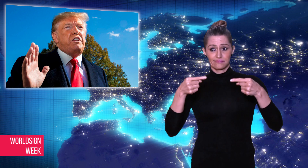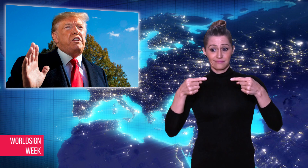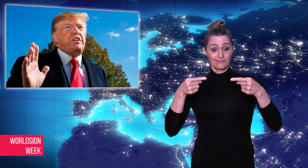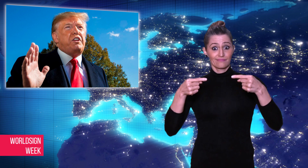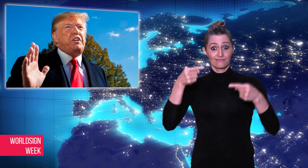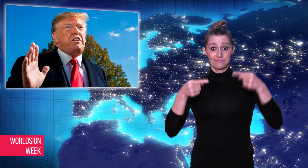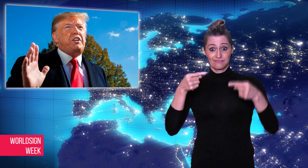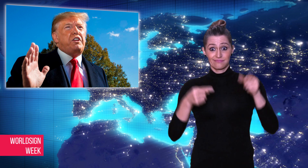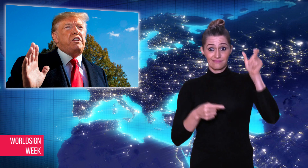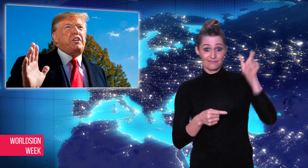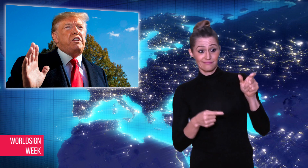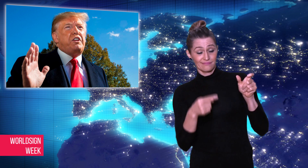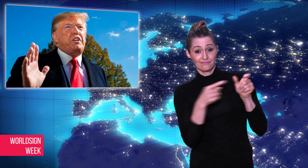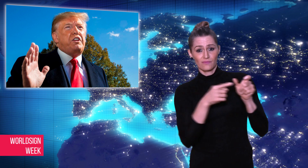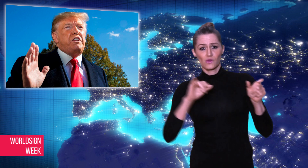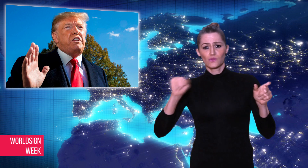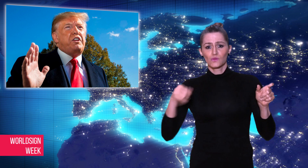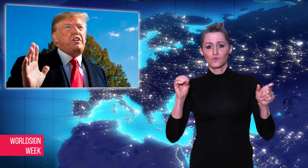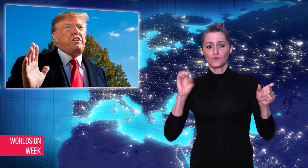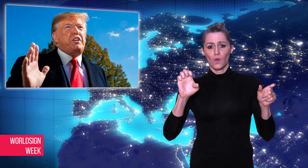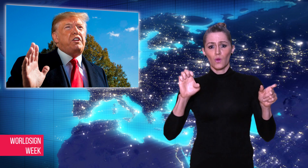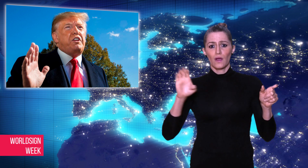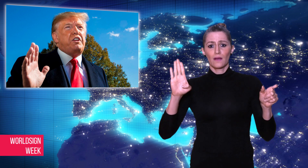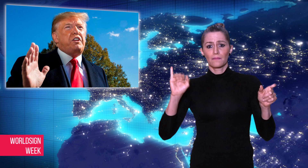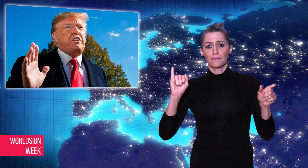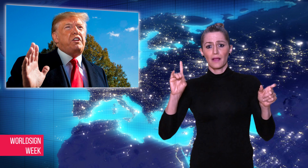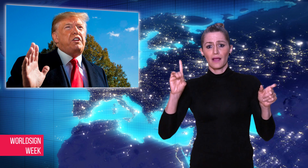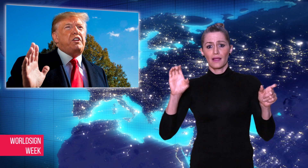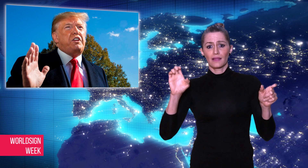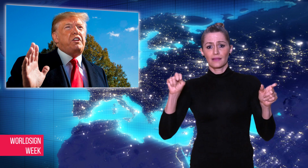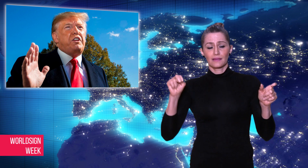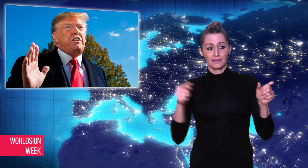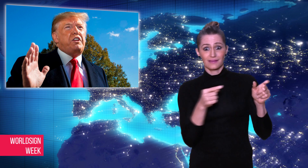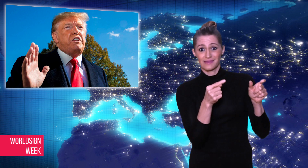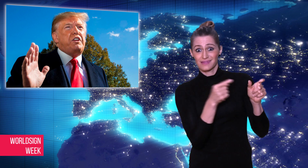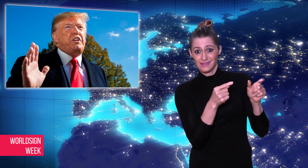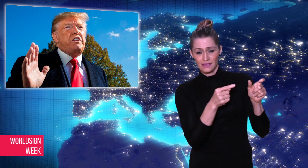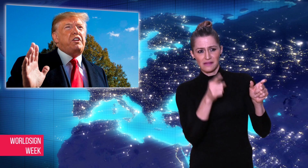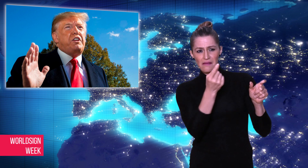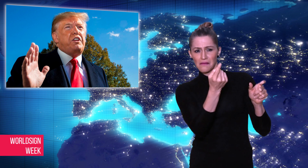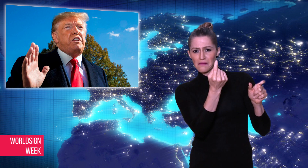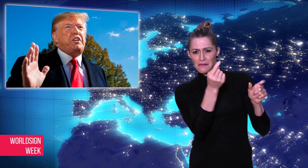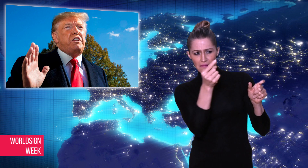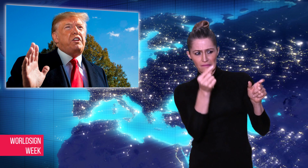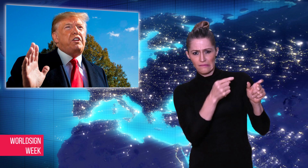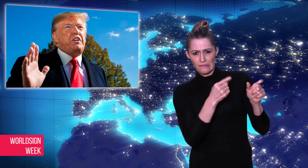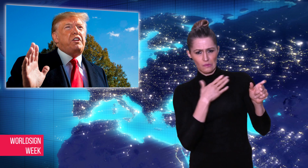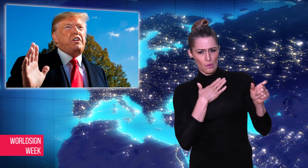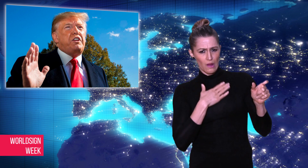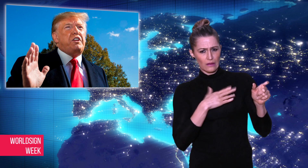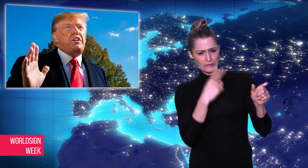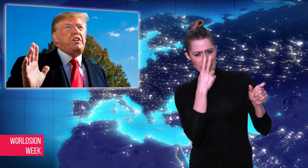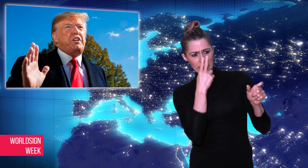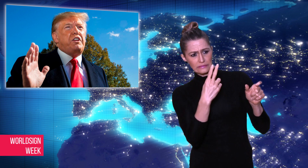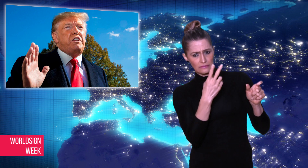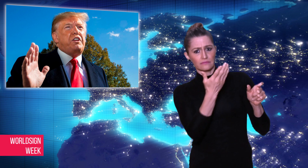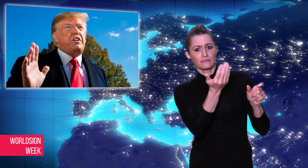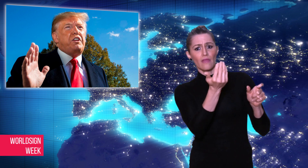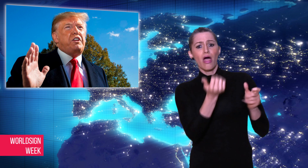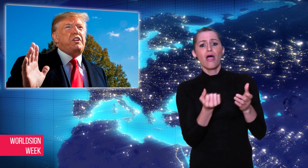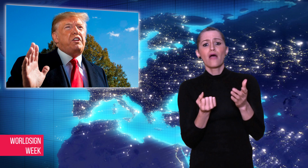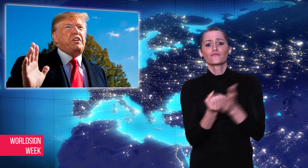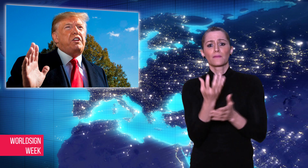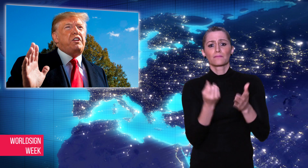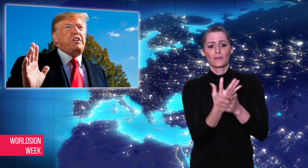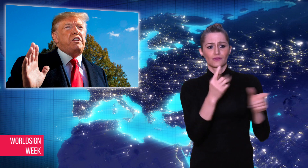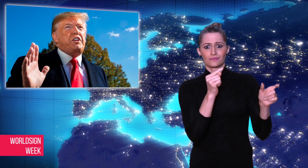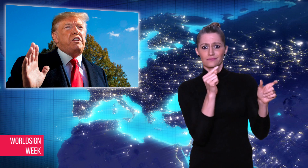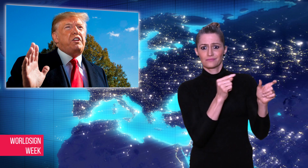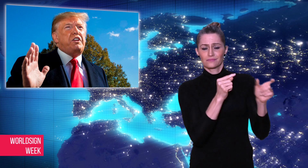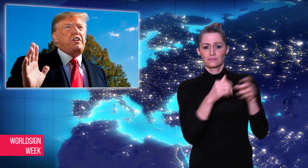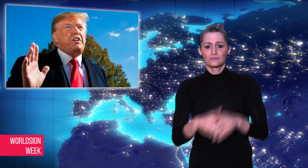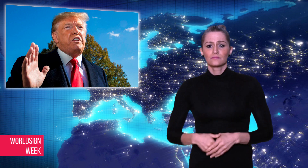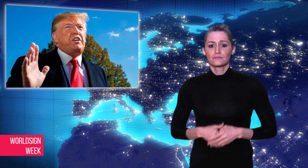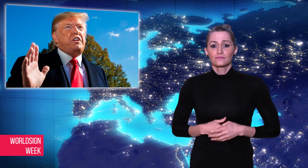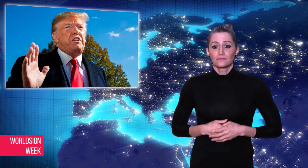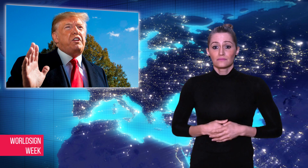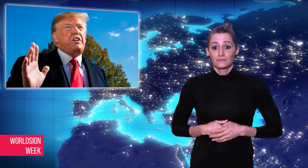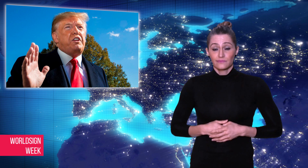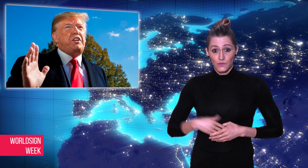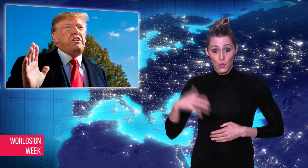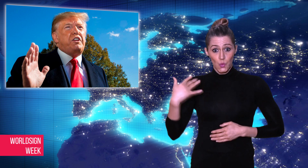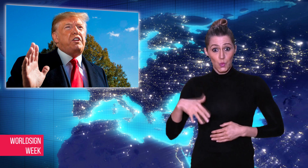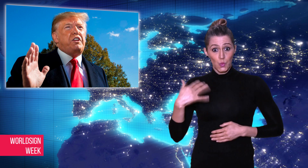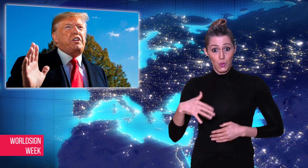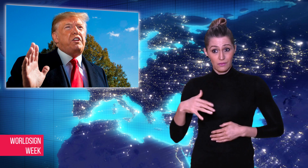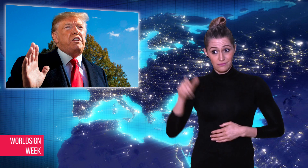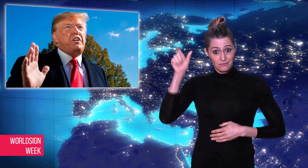to obtain information from one of his election rivals,